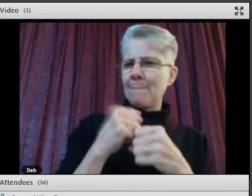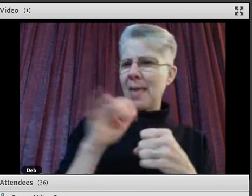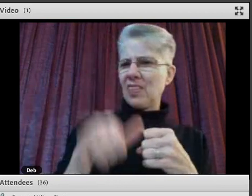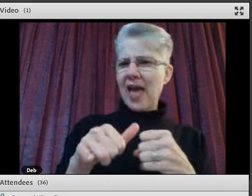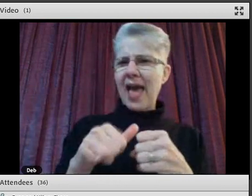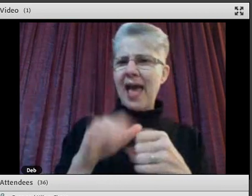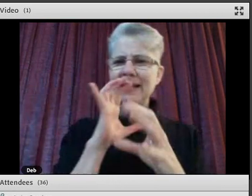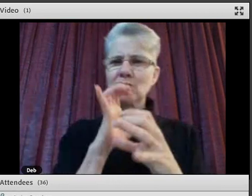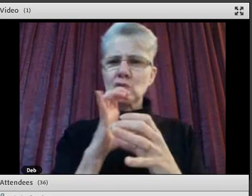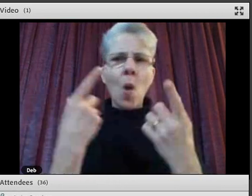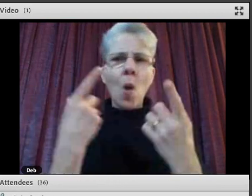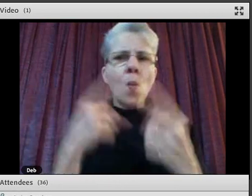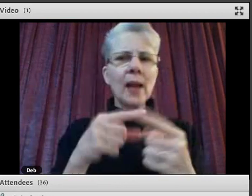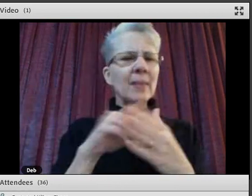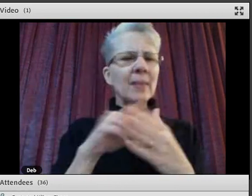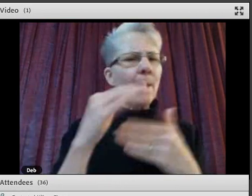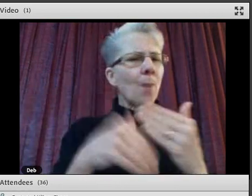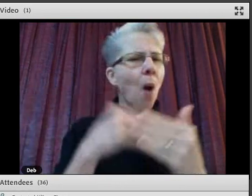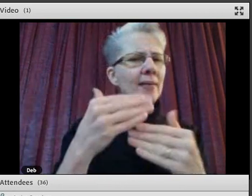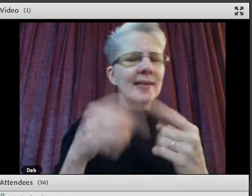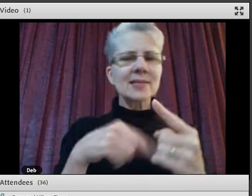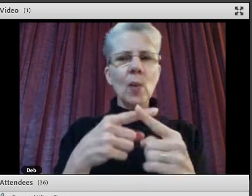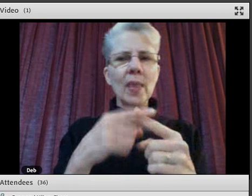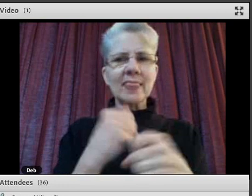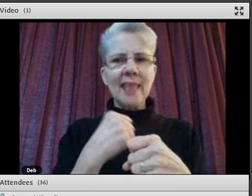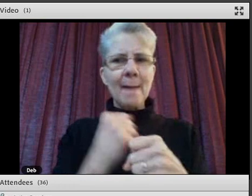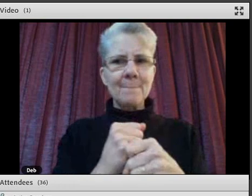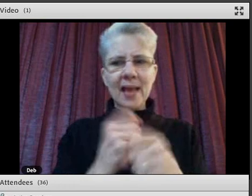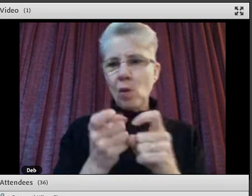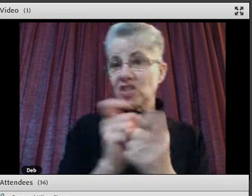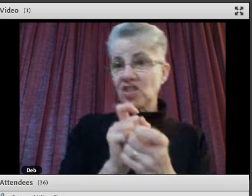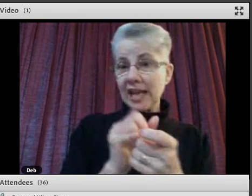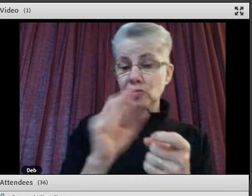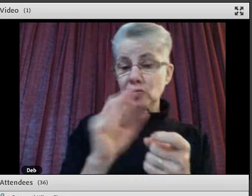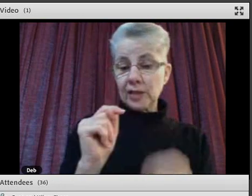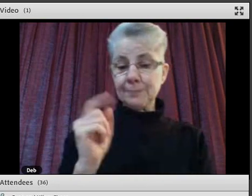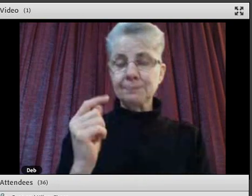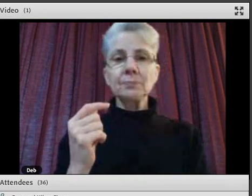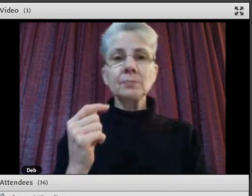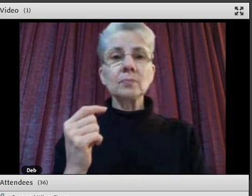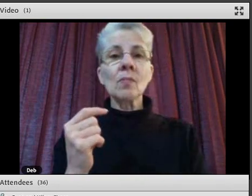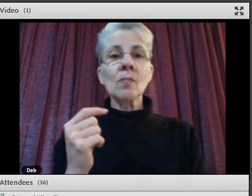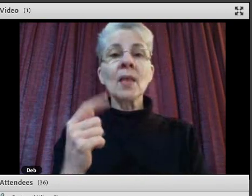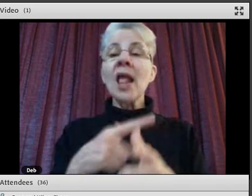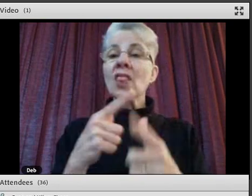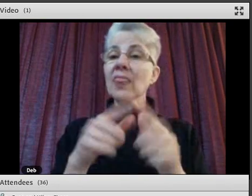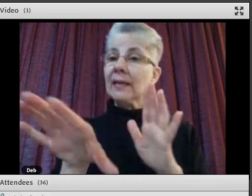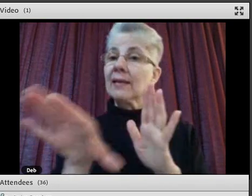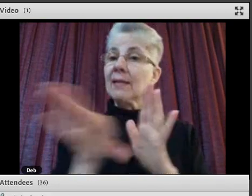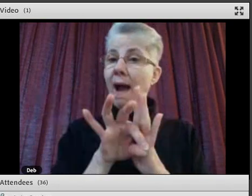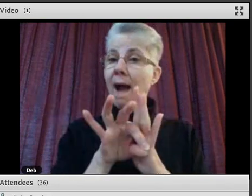and what happened in the process when they changed it. And then they can opt into performance